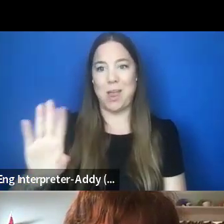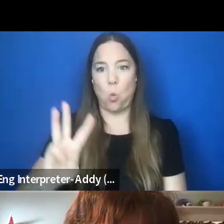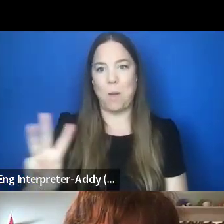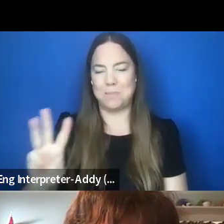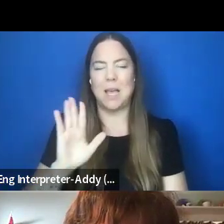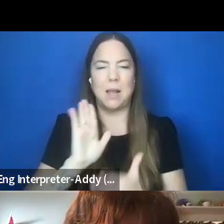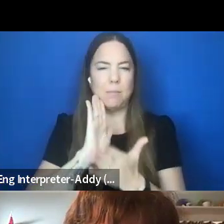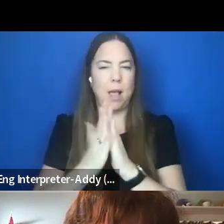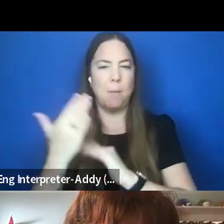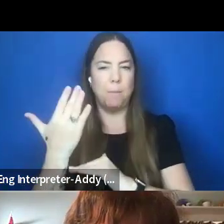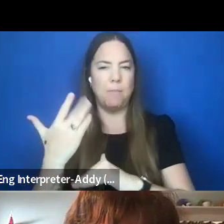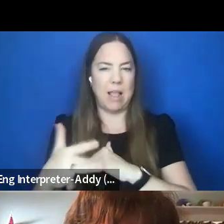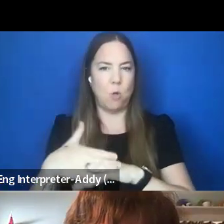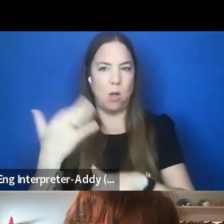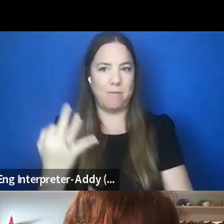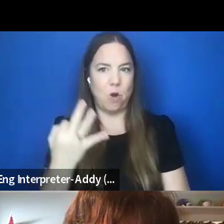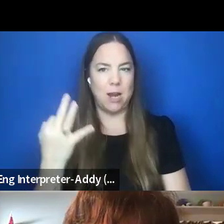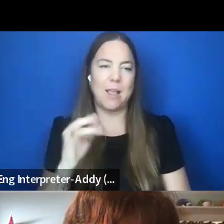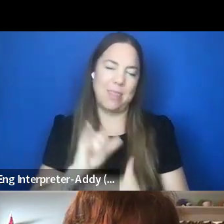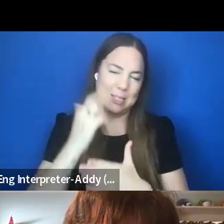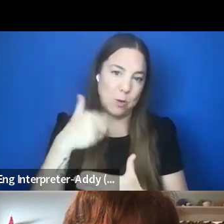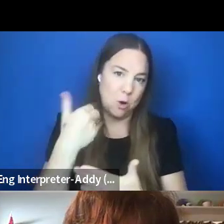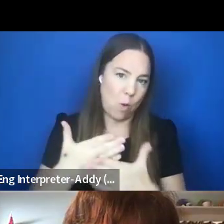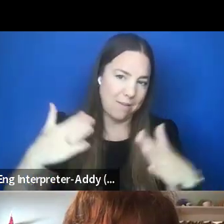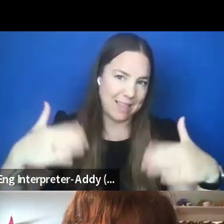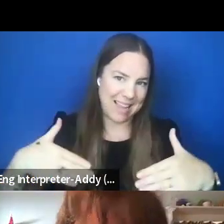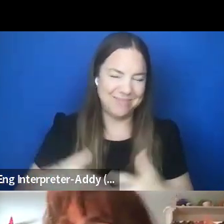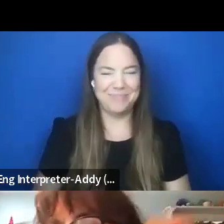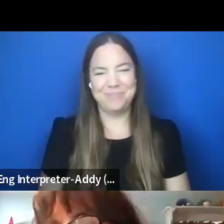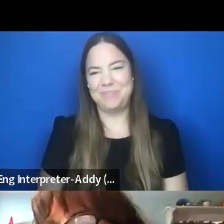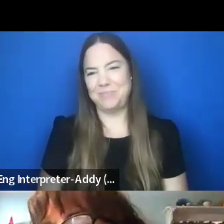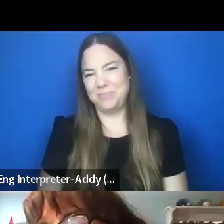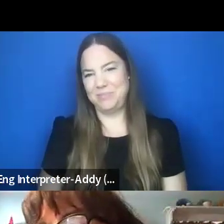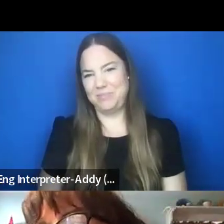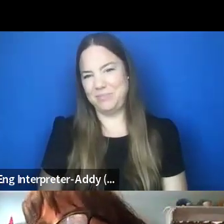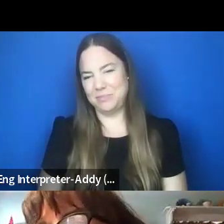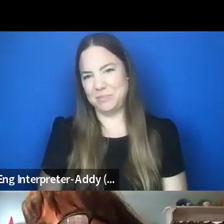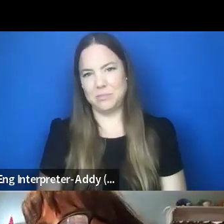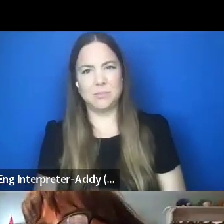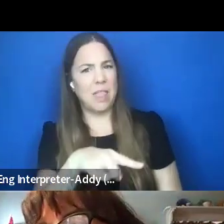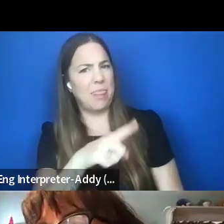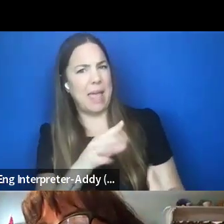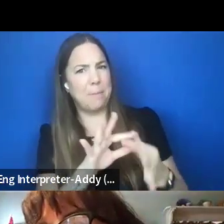Don Dew: But that's. Brooke Wilson: I was late. Don Dew: Did they mention how many spills have been approved.